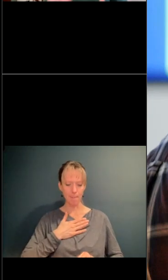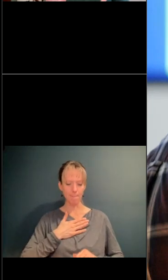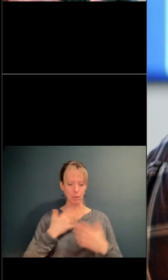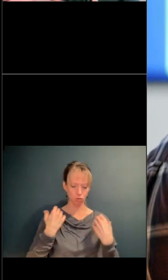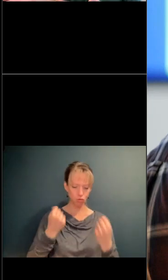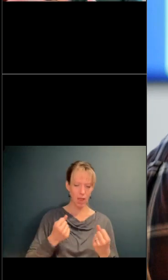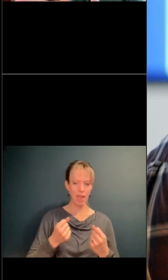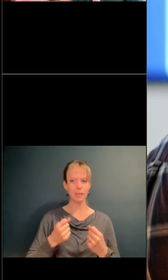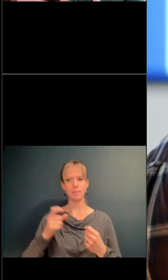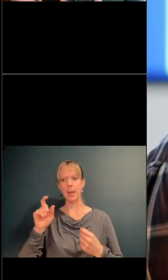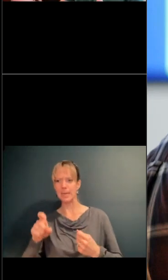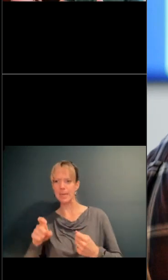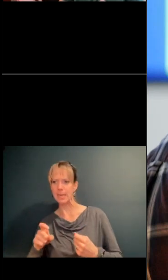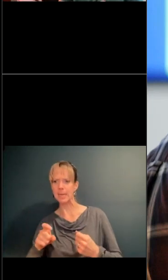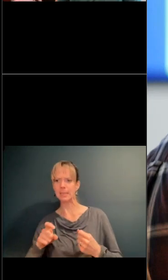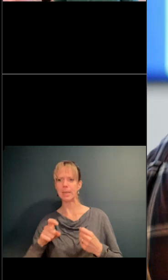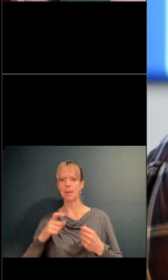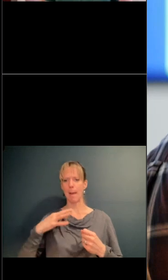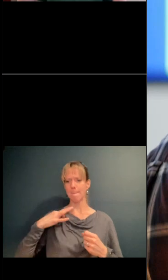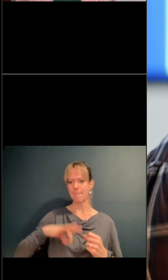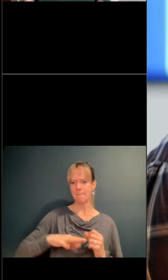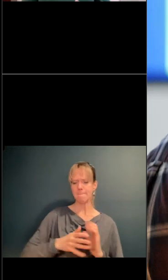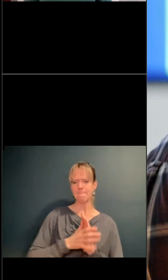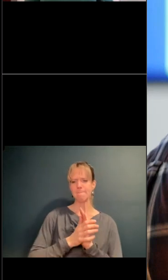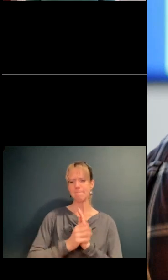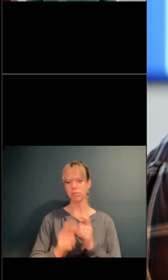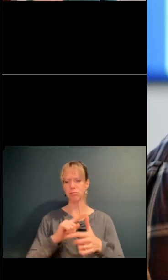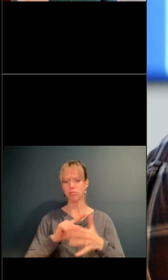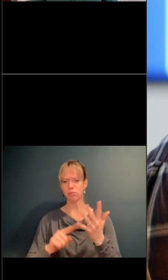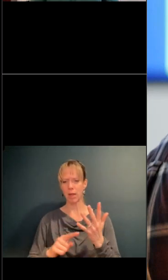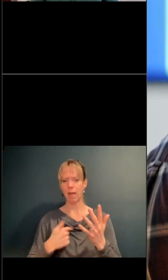and the better they know their communities, the better position they are in to advocate